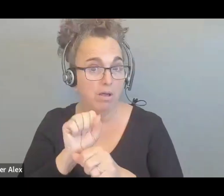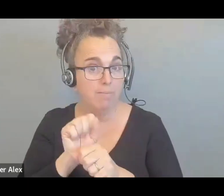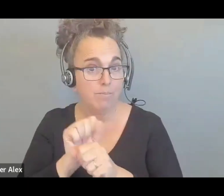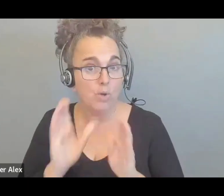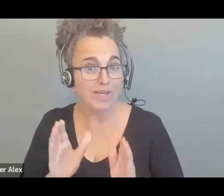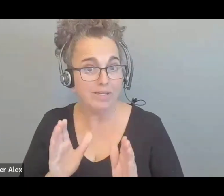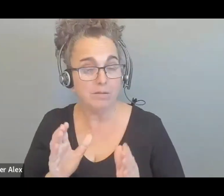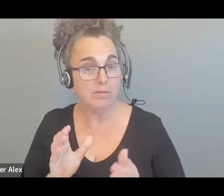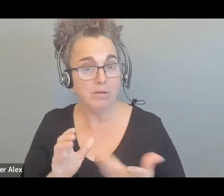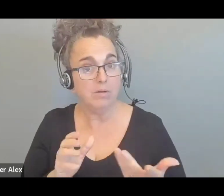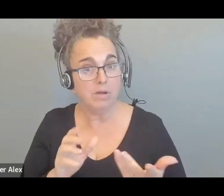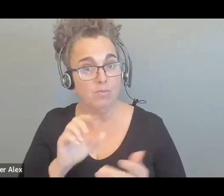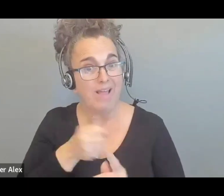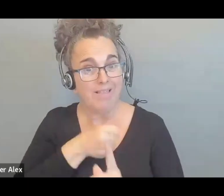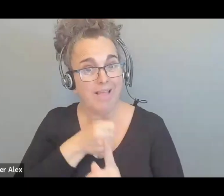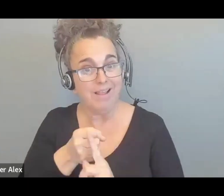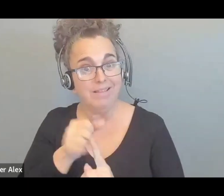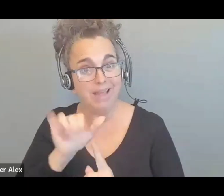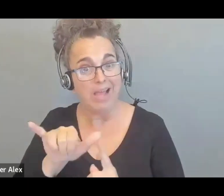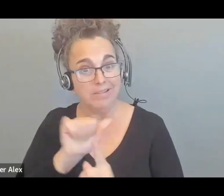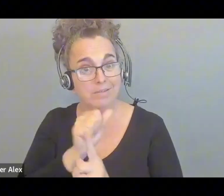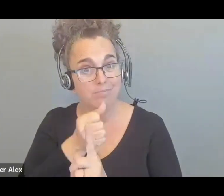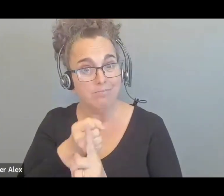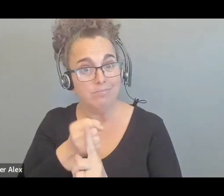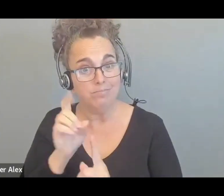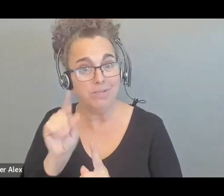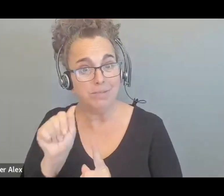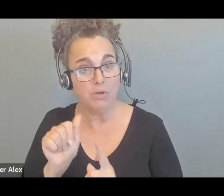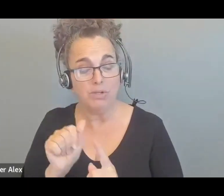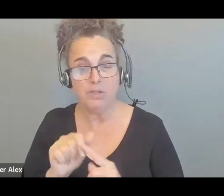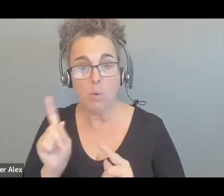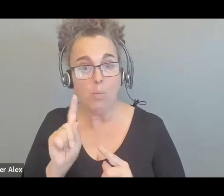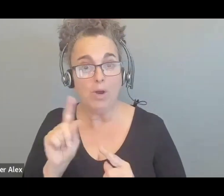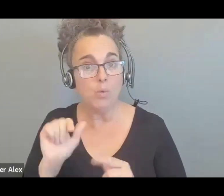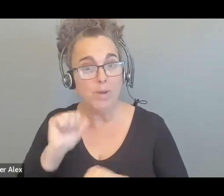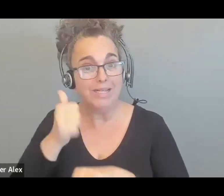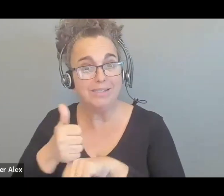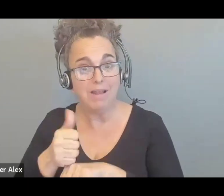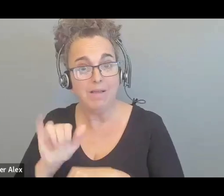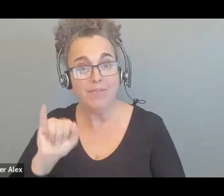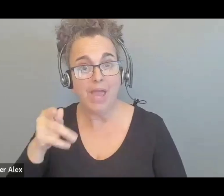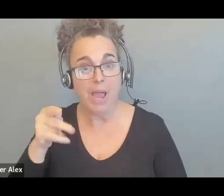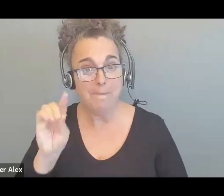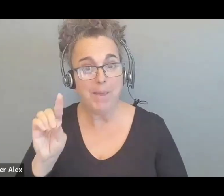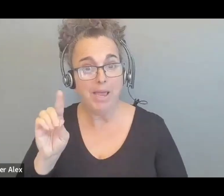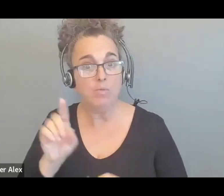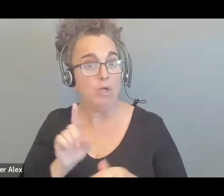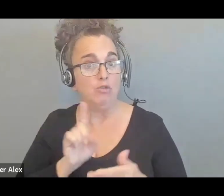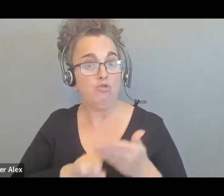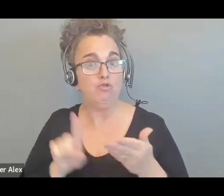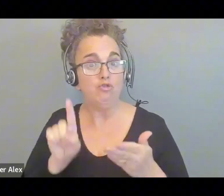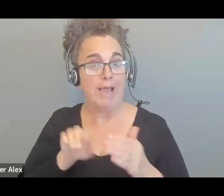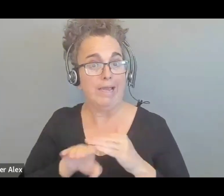Like placement of, you know, our iPads, for example, when you're checking into our office and making sure they're reachable